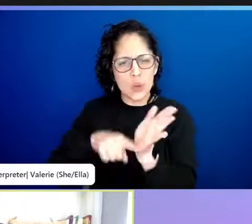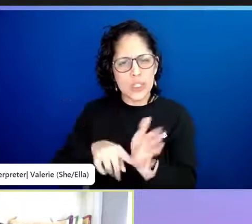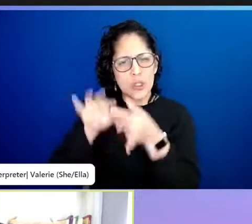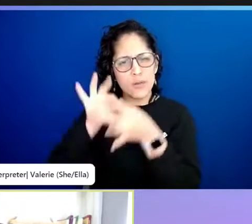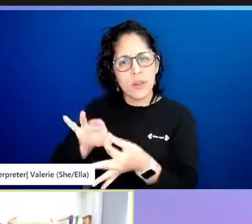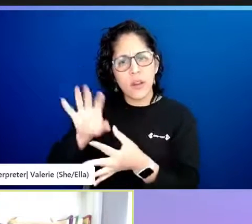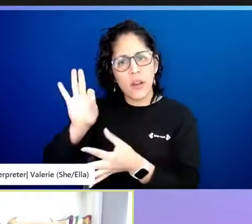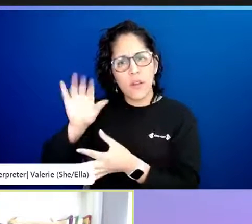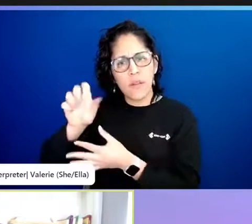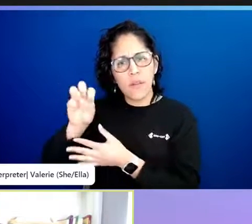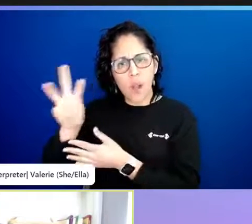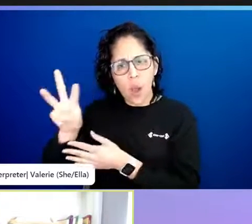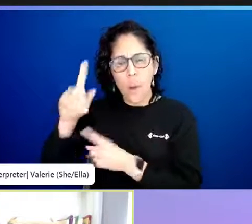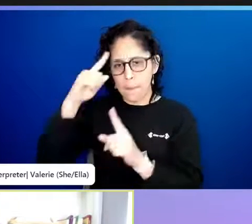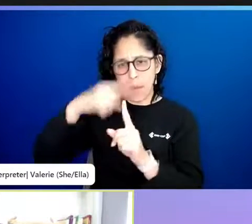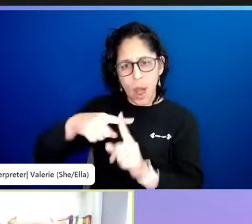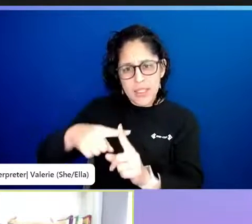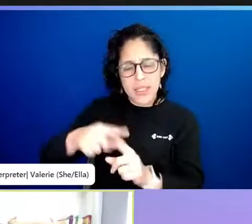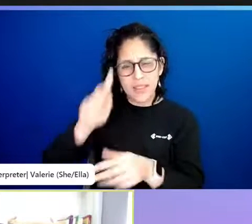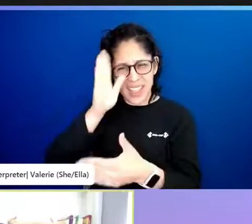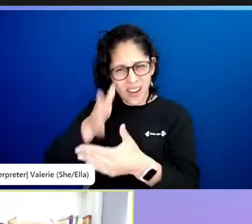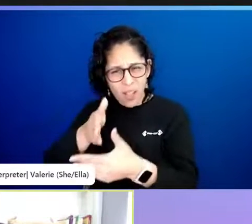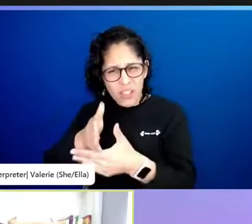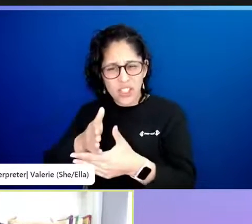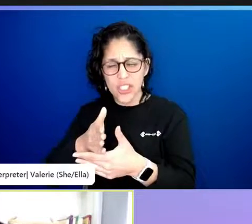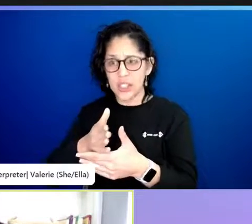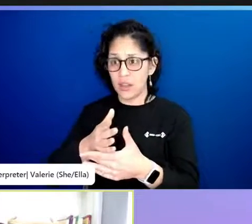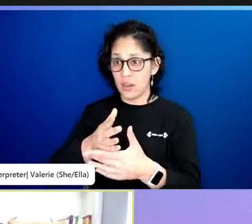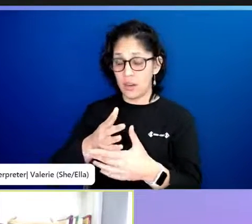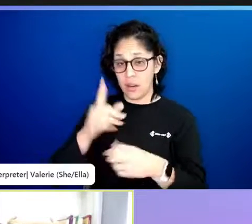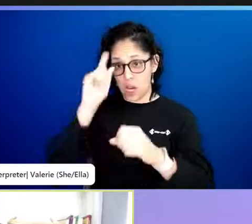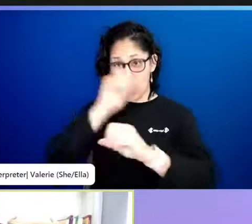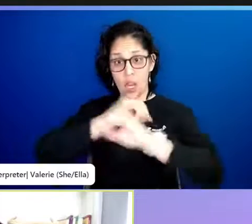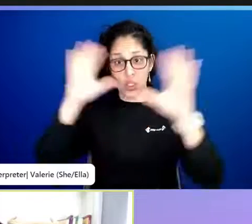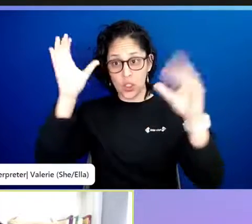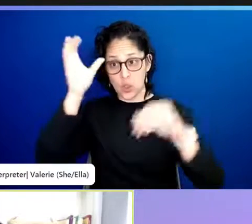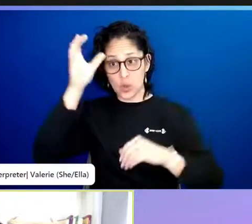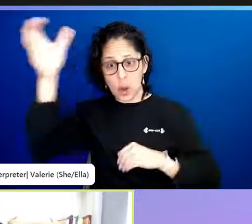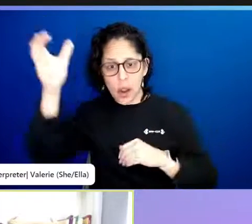construct to support motivation and enjoyment while using Microsoft products